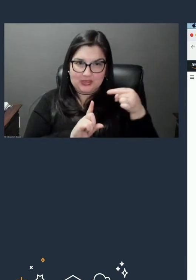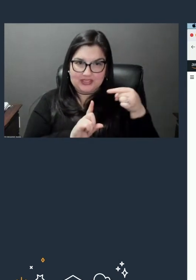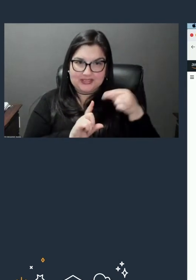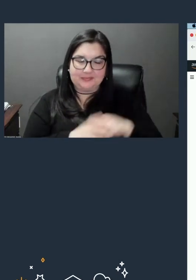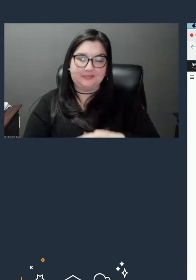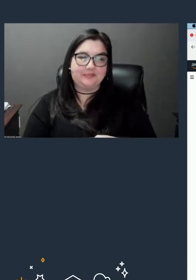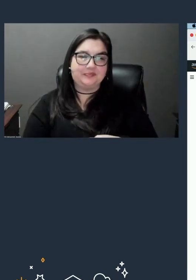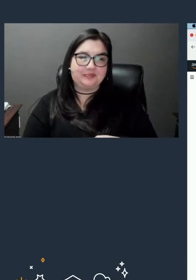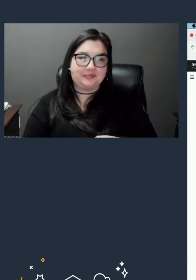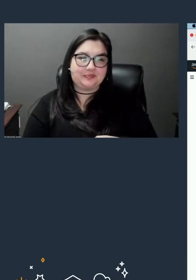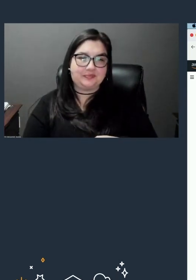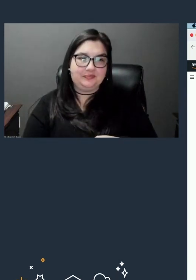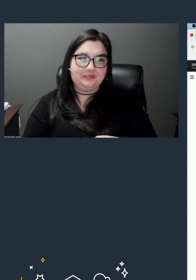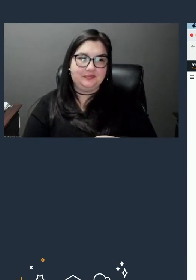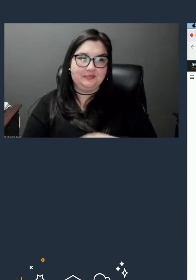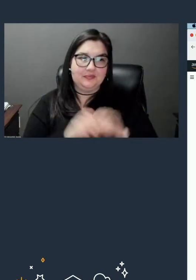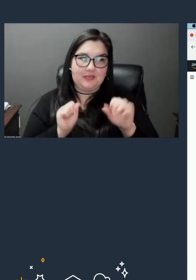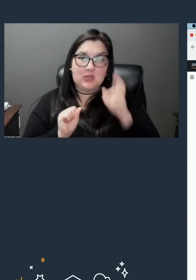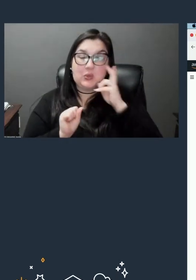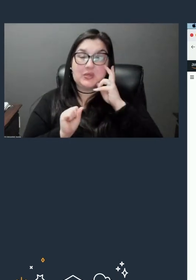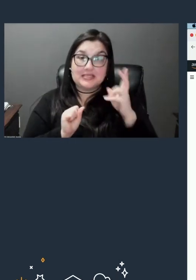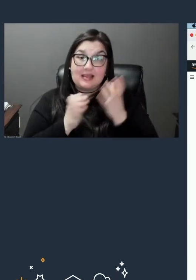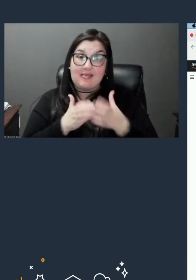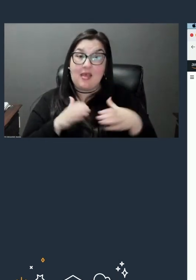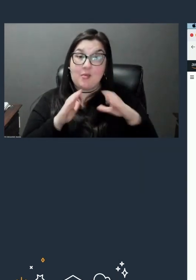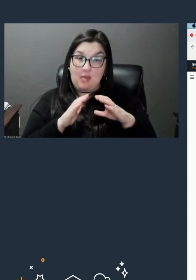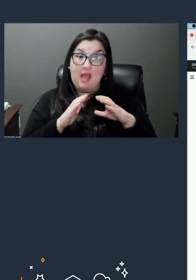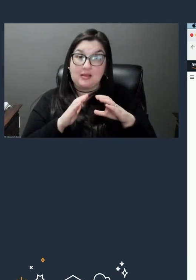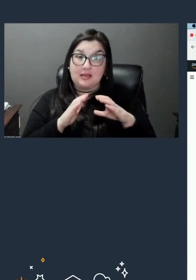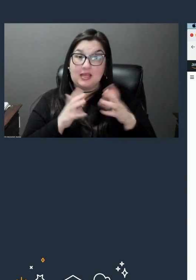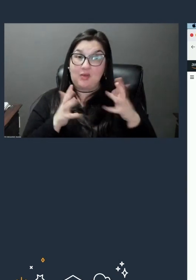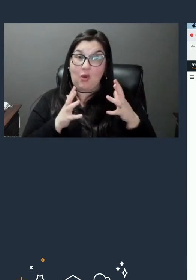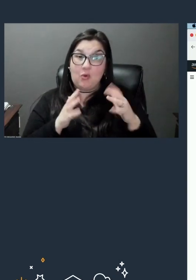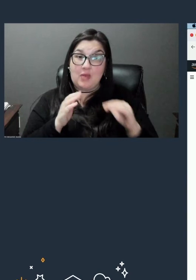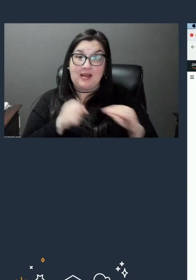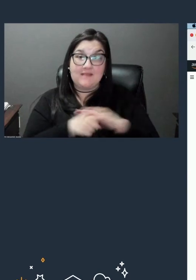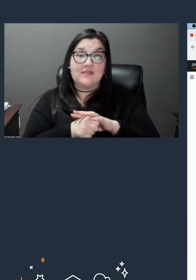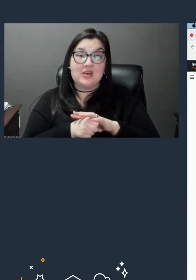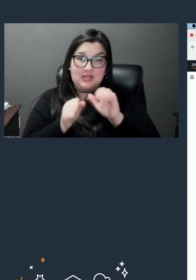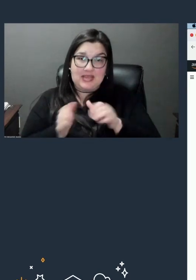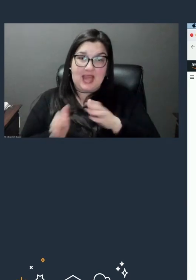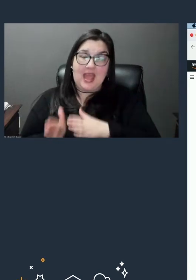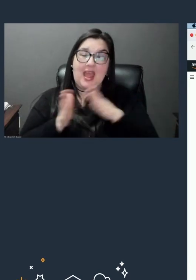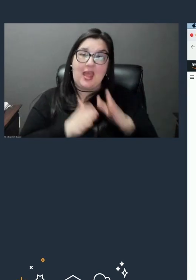So you can see the bucket is pre-filled now. So we'll move on to the Lambda function for this, okay?